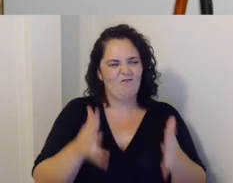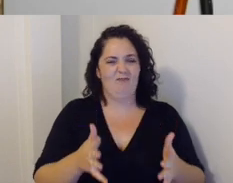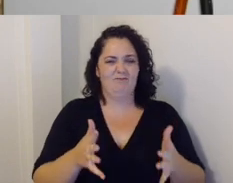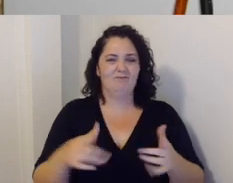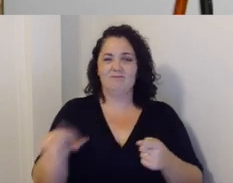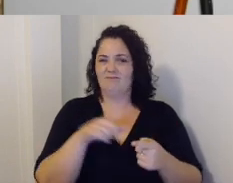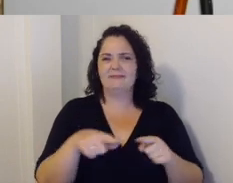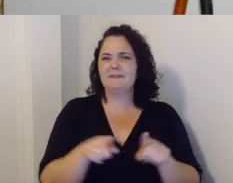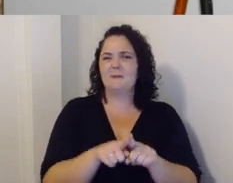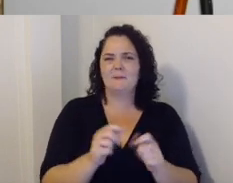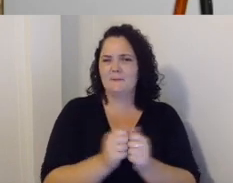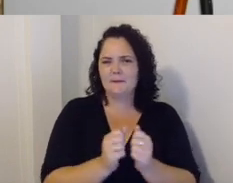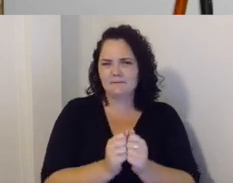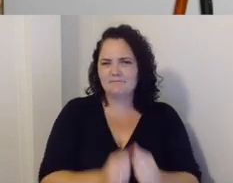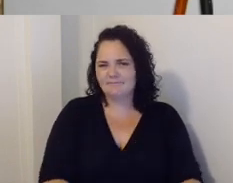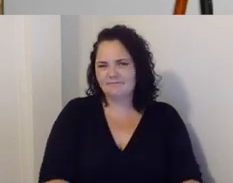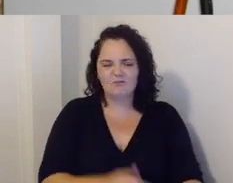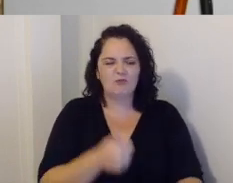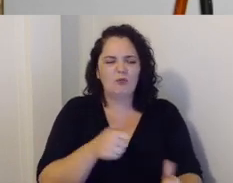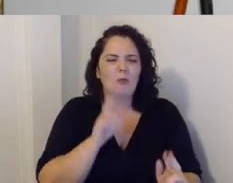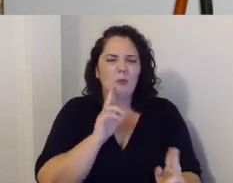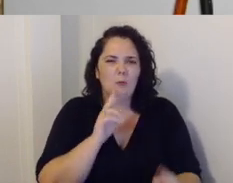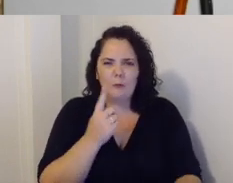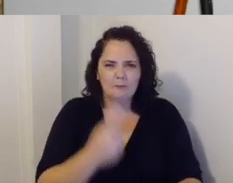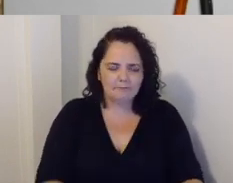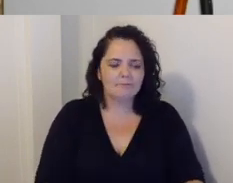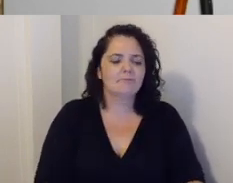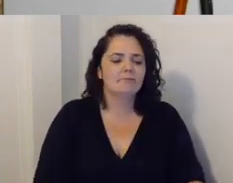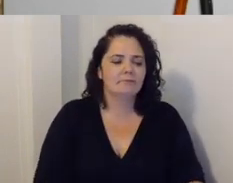let's kick it back over to me now, my goal was to get through all of that in 30 minutes, how'd I do?